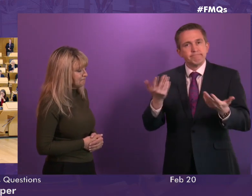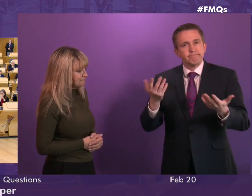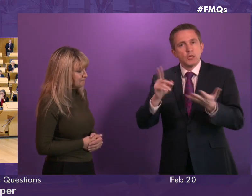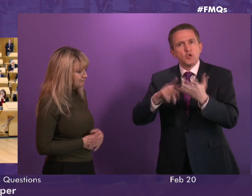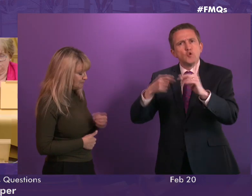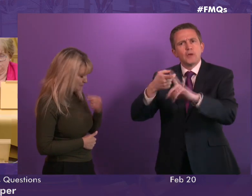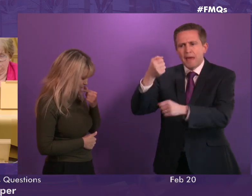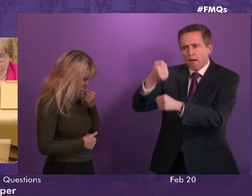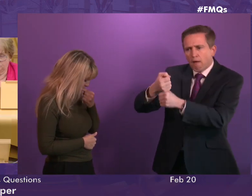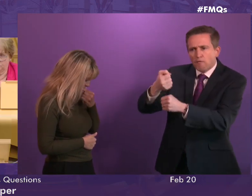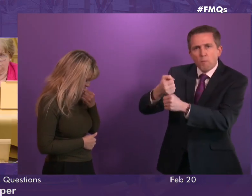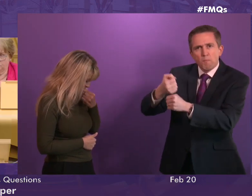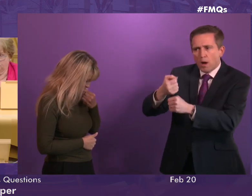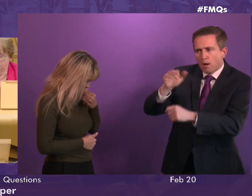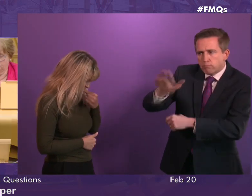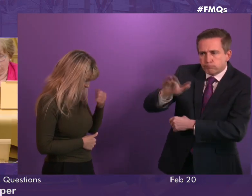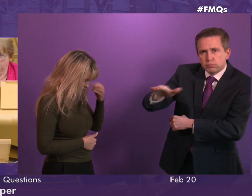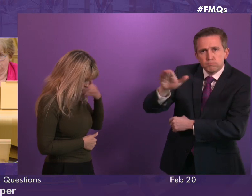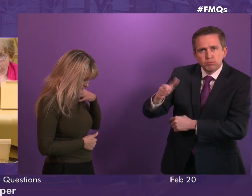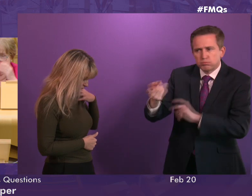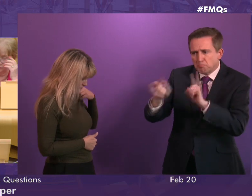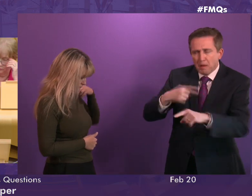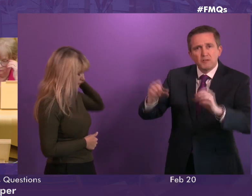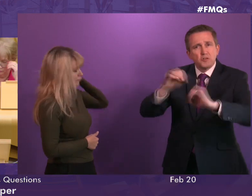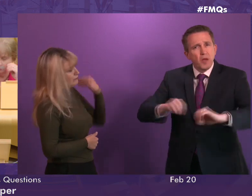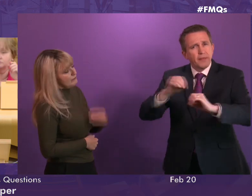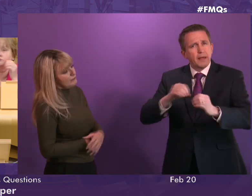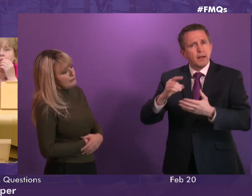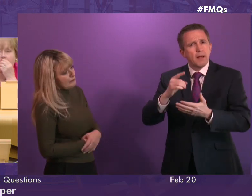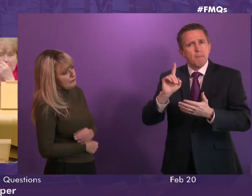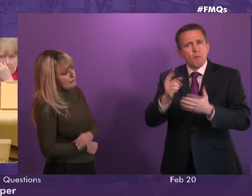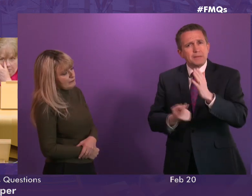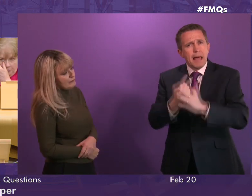of response to my repeated correspondence regarding progress with the investigation